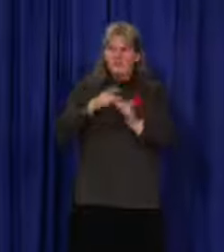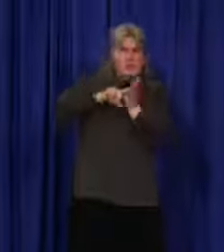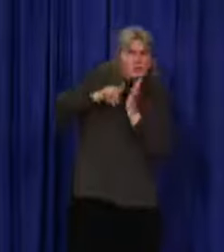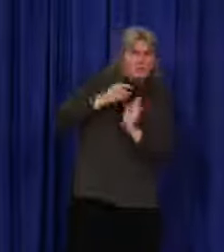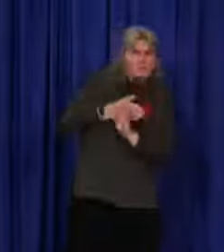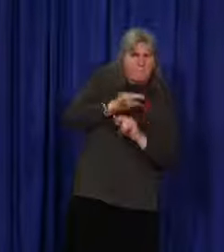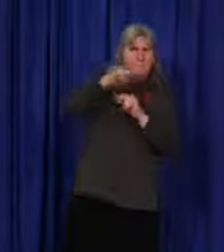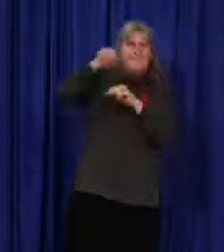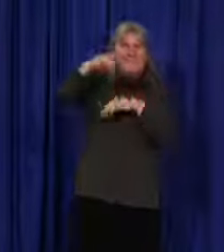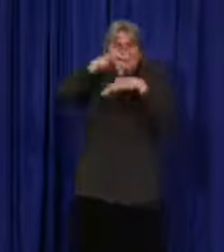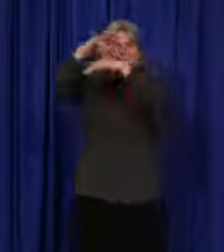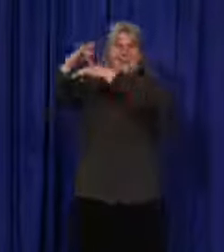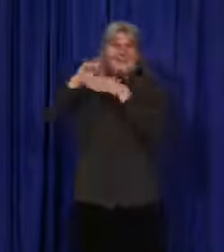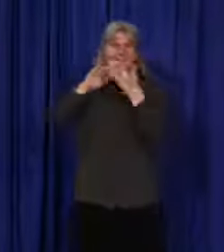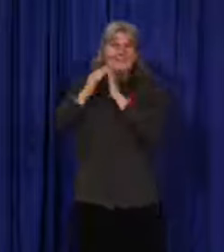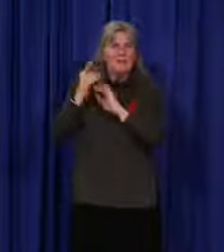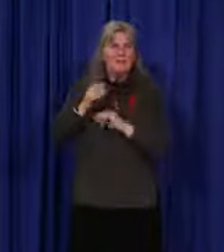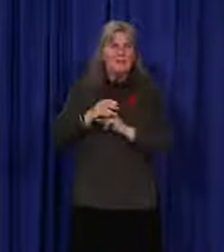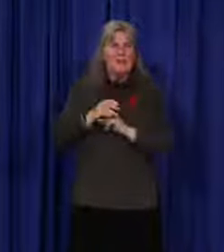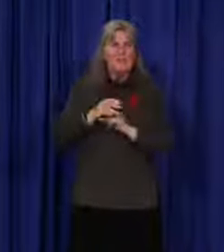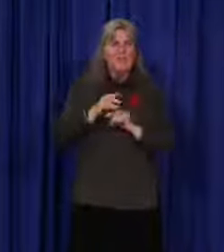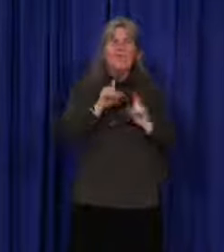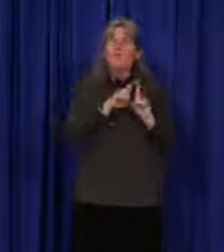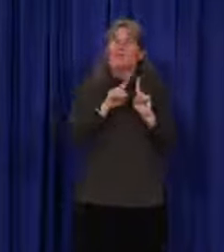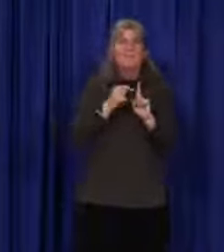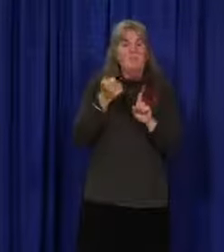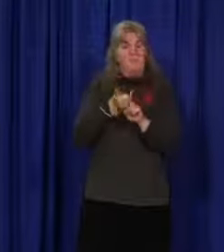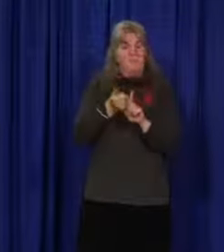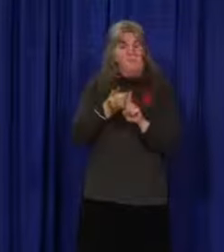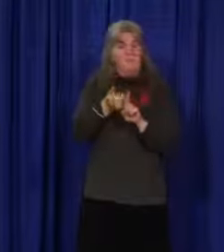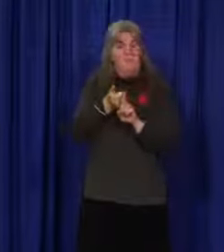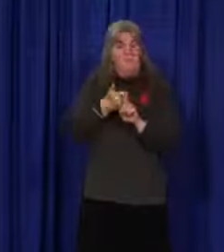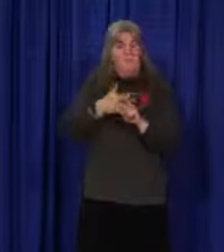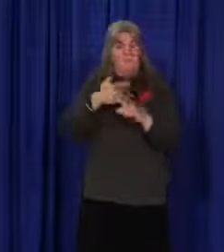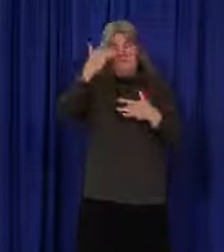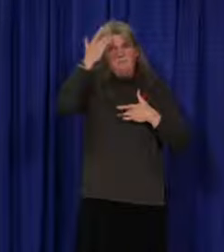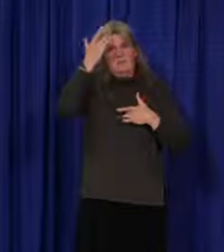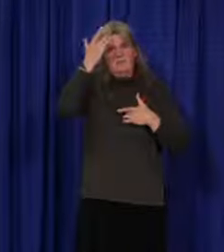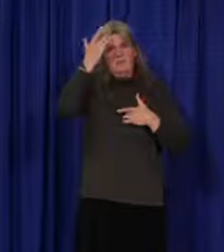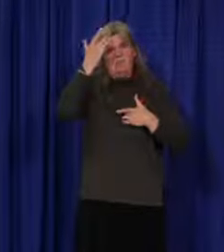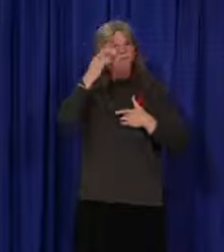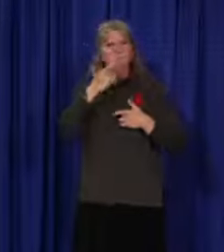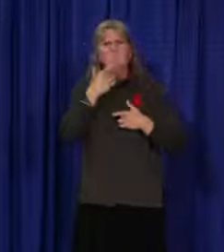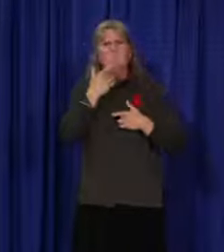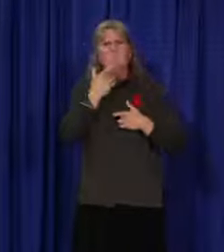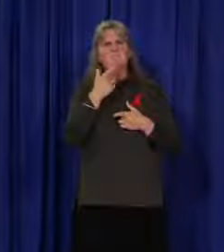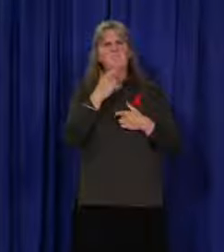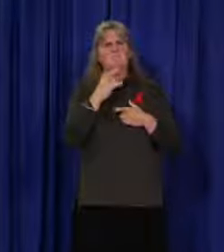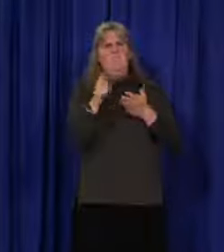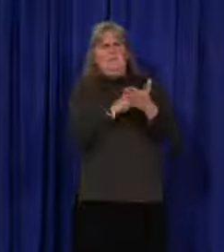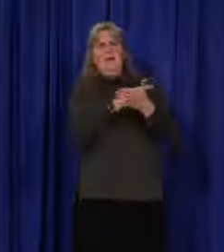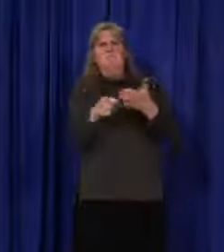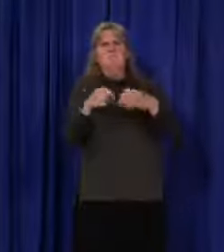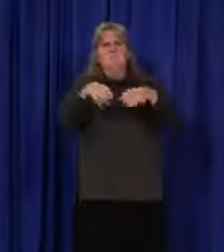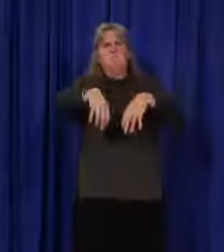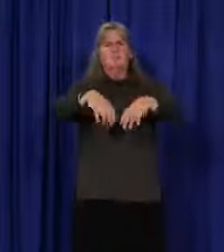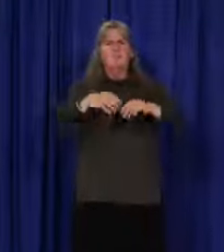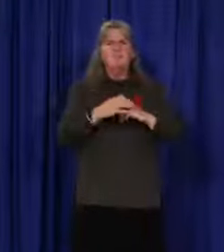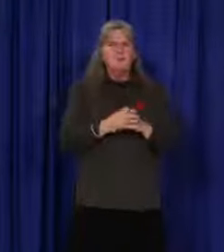However they're applied to that case. But I think it would also be -- you know, we're relying on trust